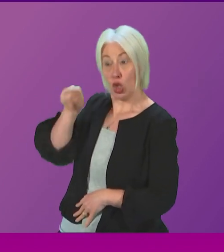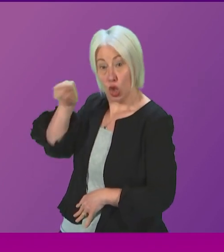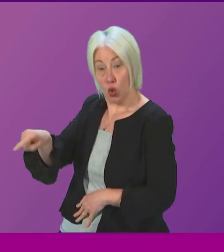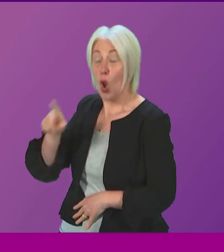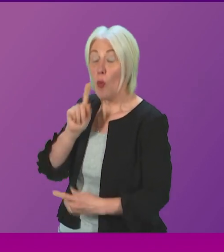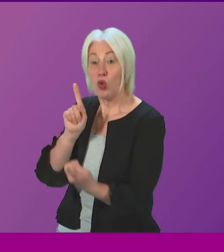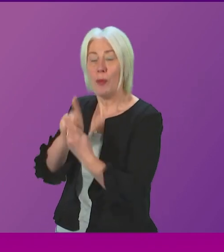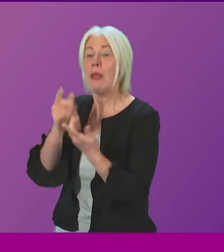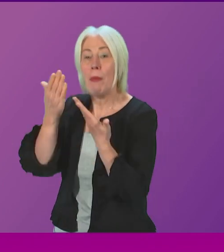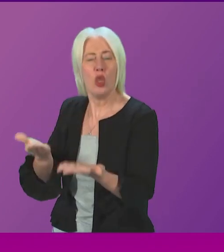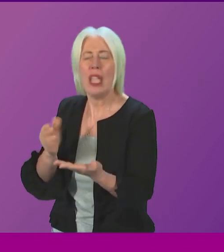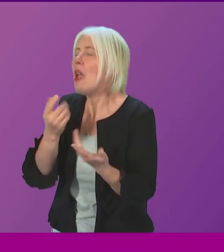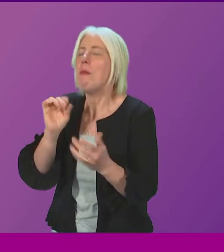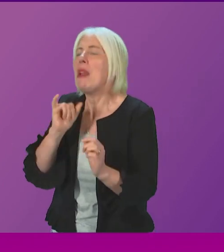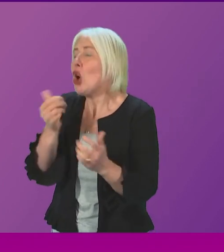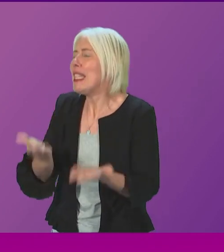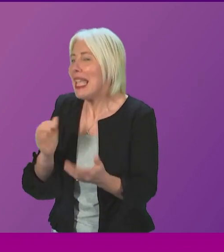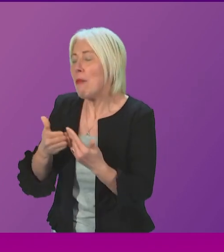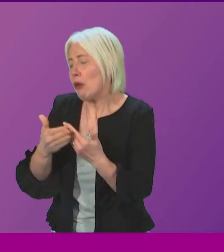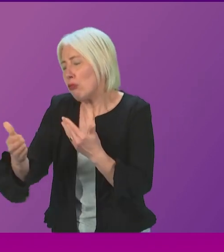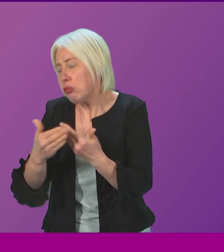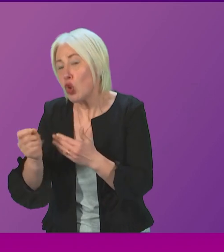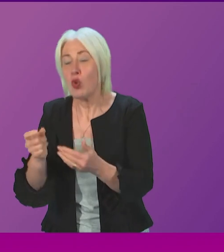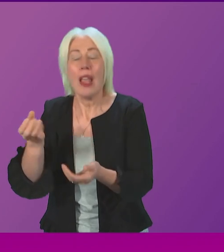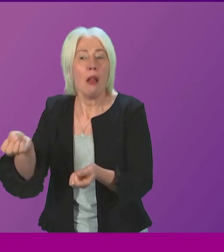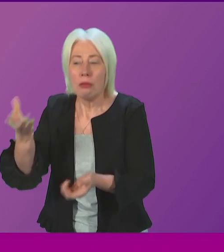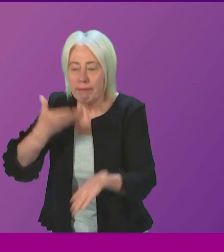them—not necessarily today, but soon—to listen to their plight and give them the unequivocal